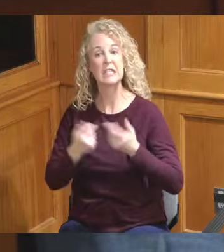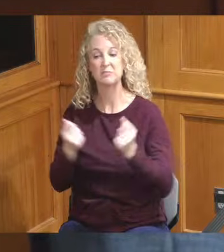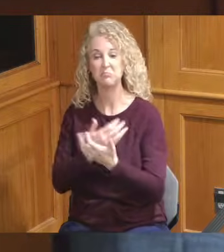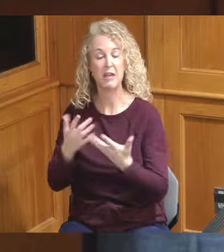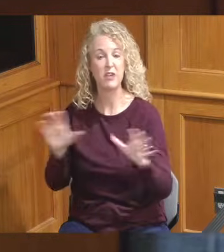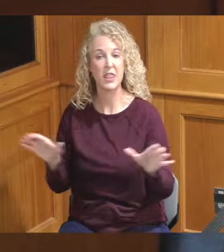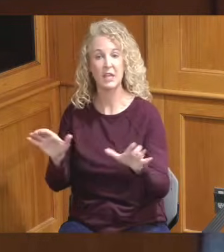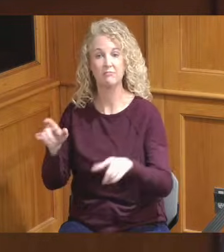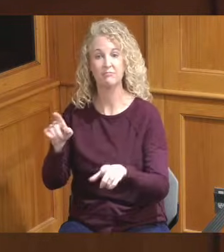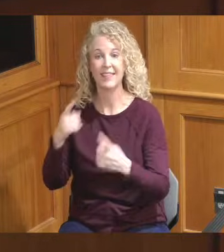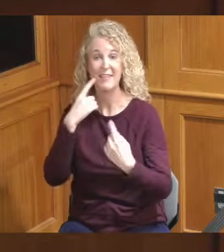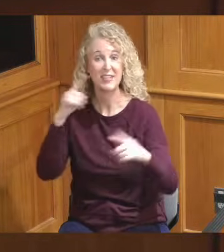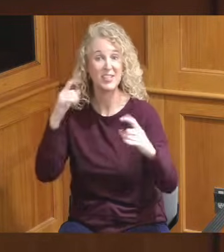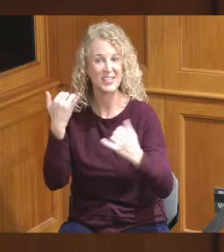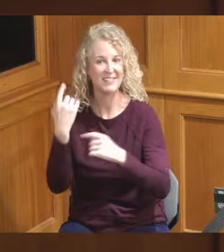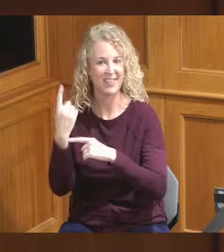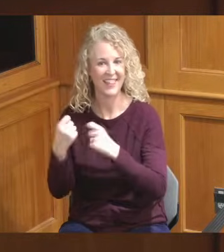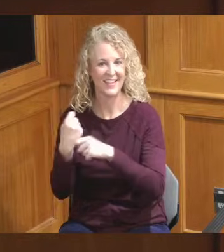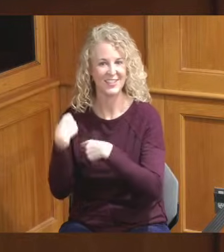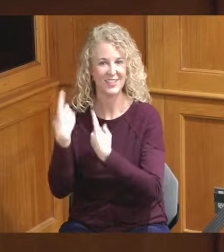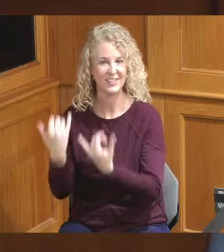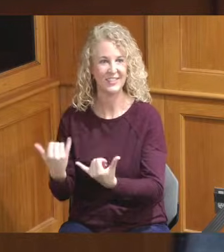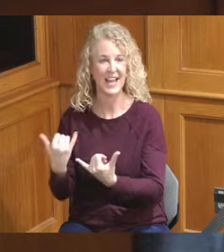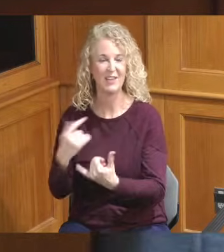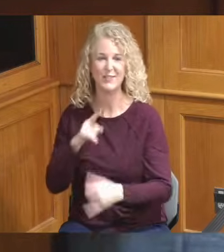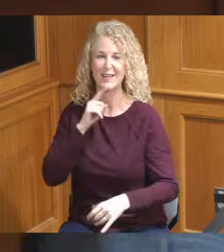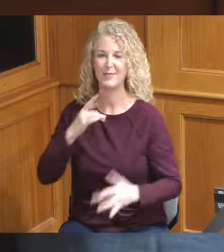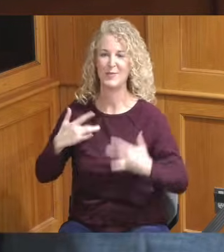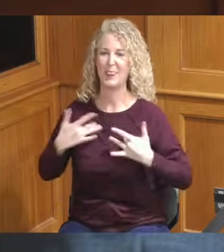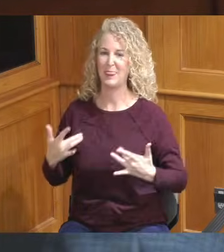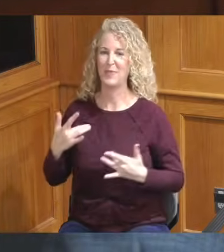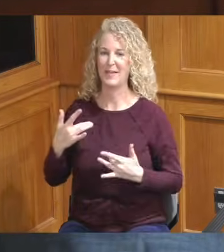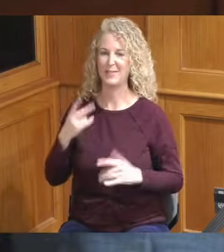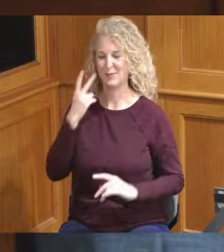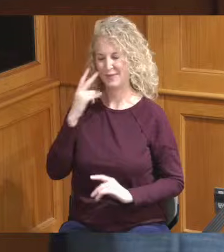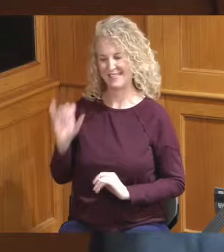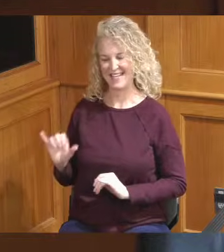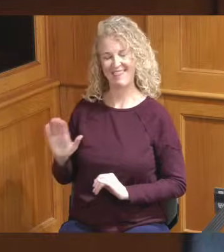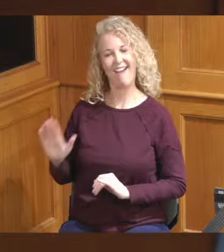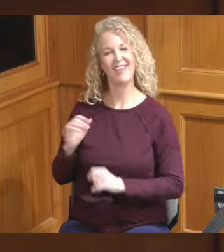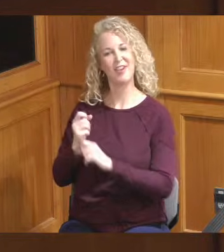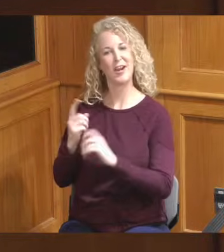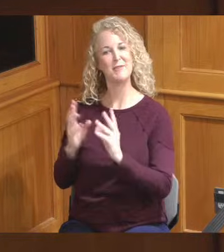in the last year. So I was delighted to hear about that and attend their annual meeting. I